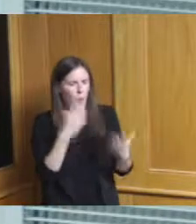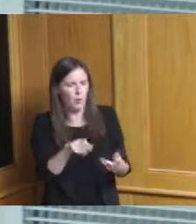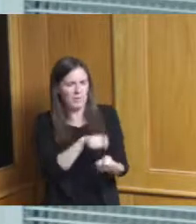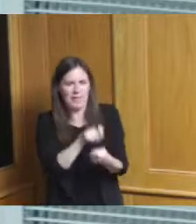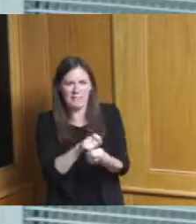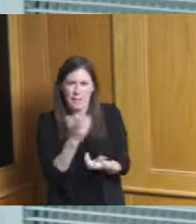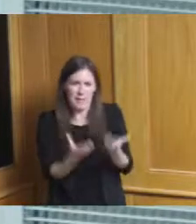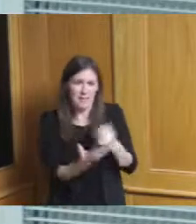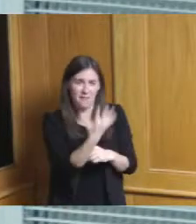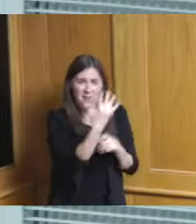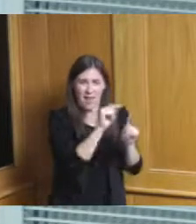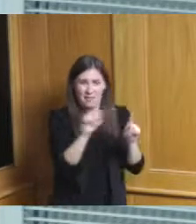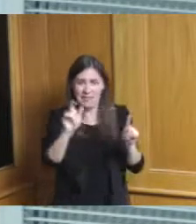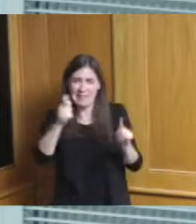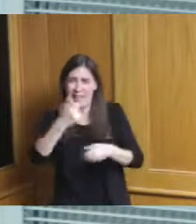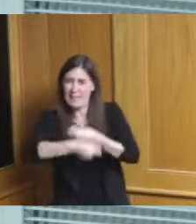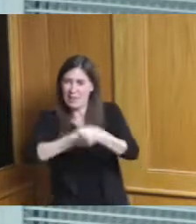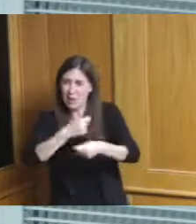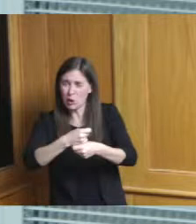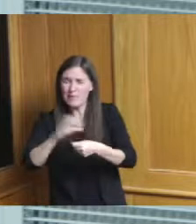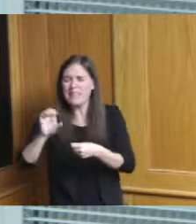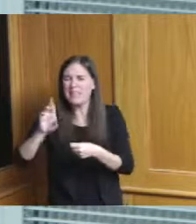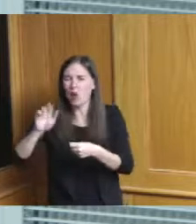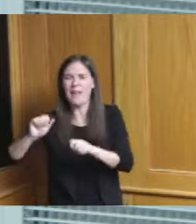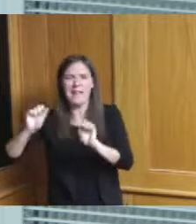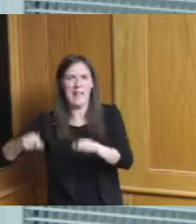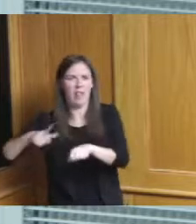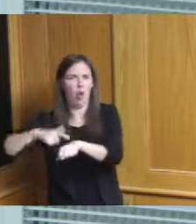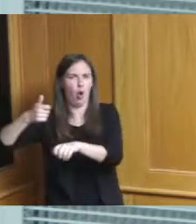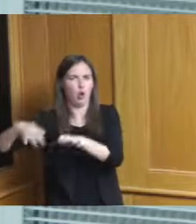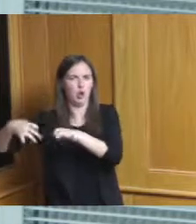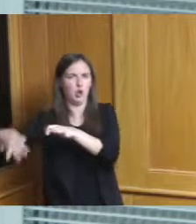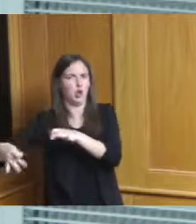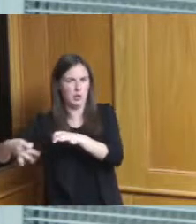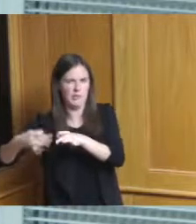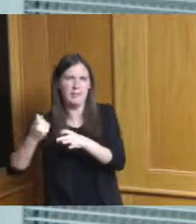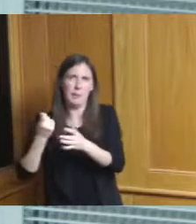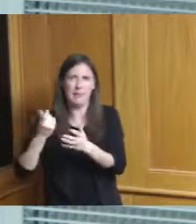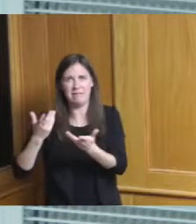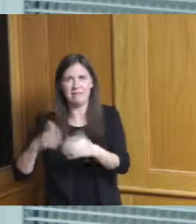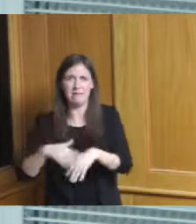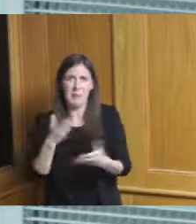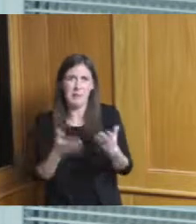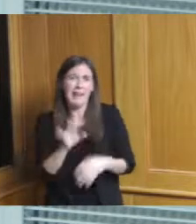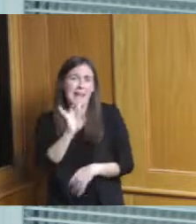enterprise and CRA sometimes a little longer but I would guess maybe eight years would probably be an